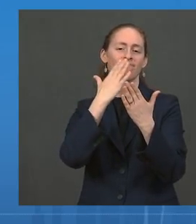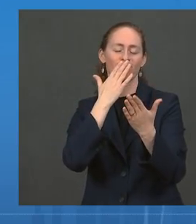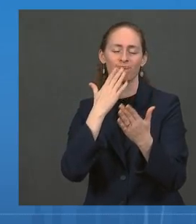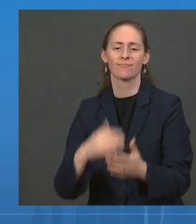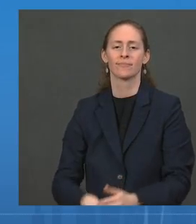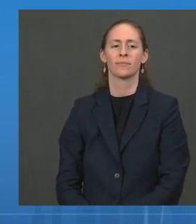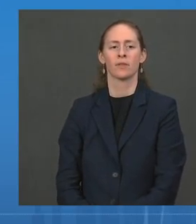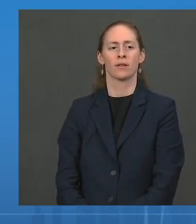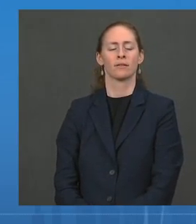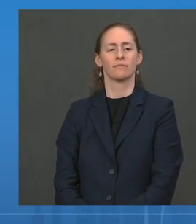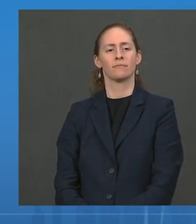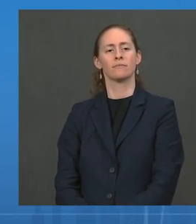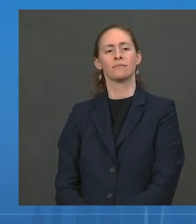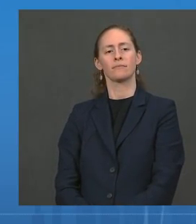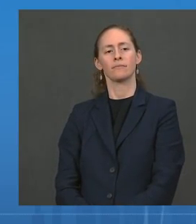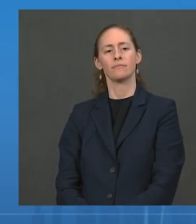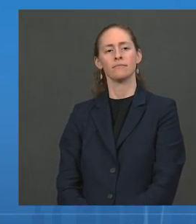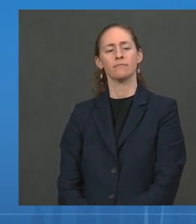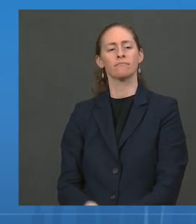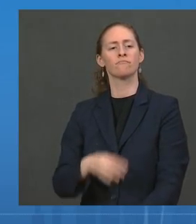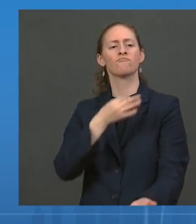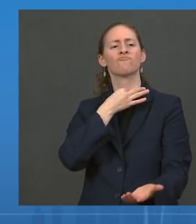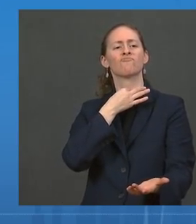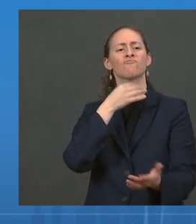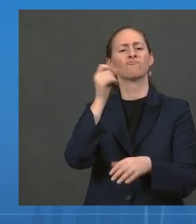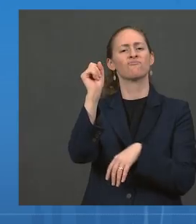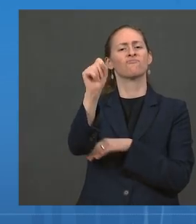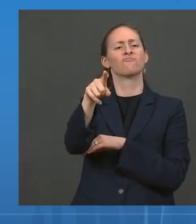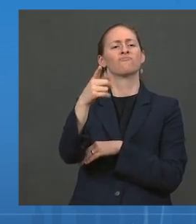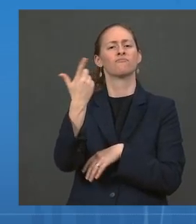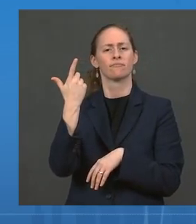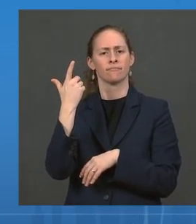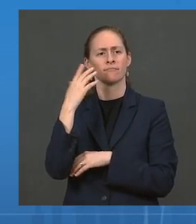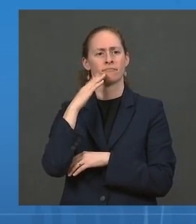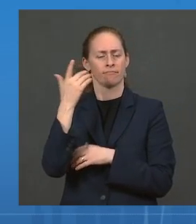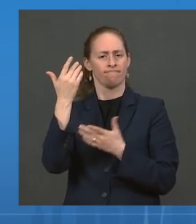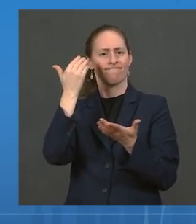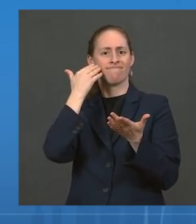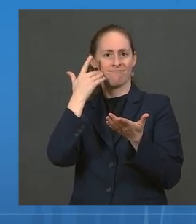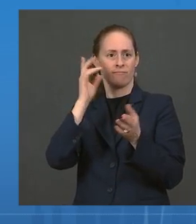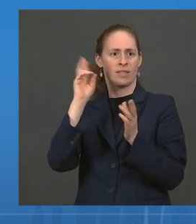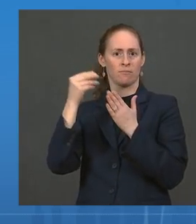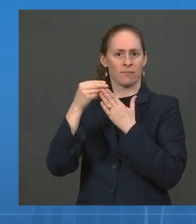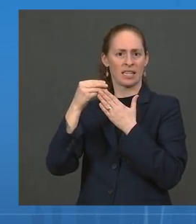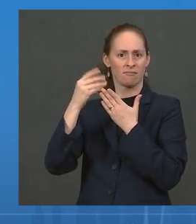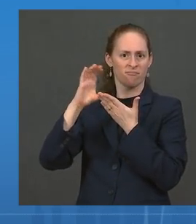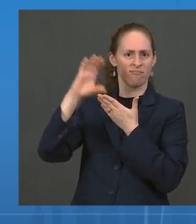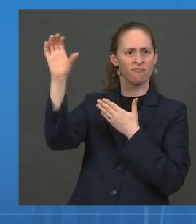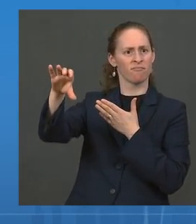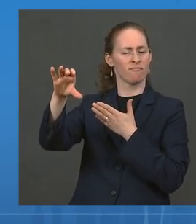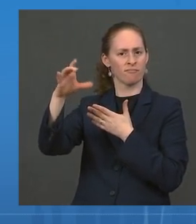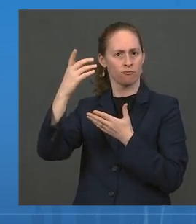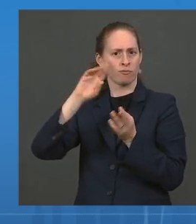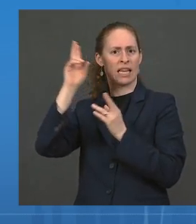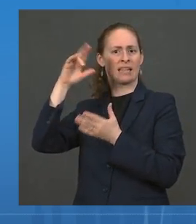The funds for the billion dollars in extra doses are only going to the mRNA vaccine makers.